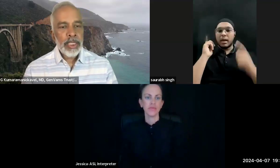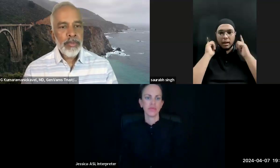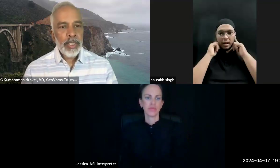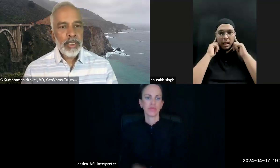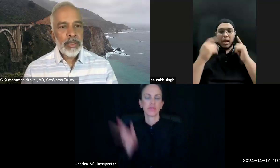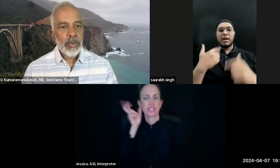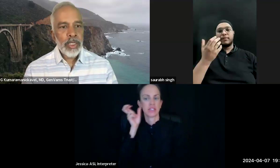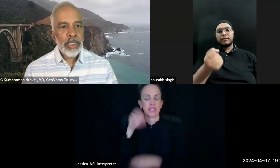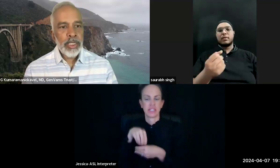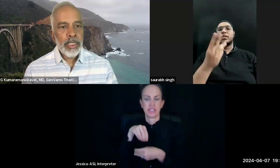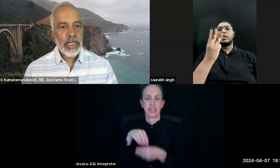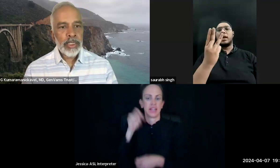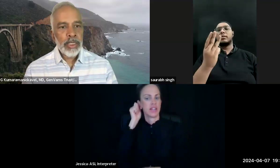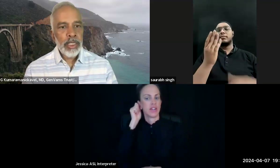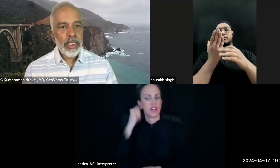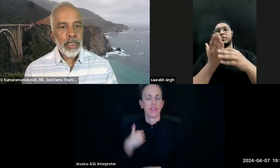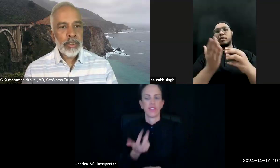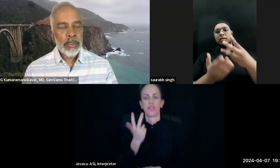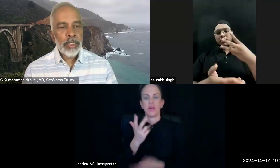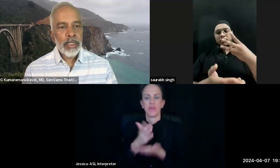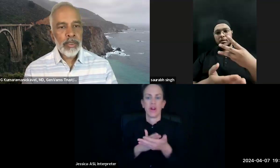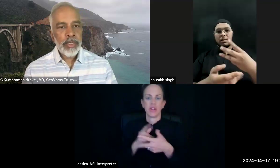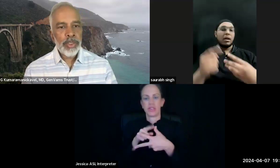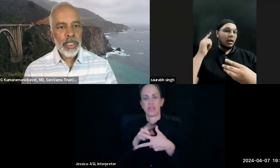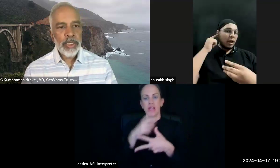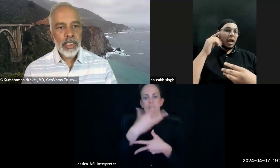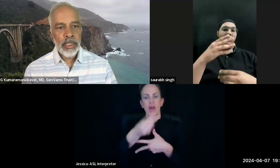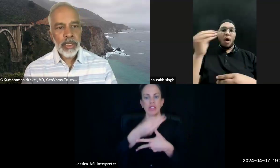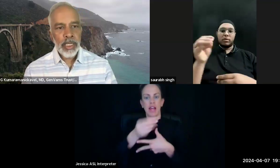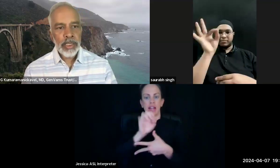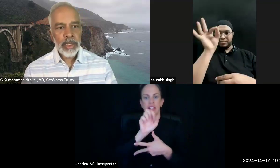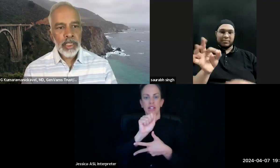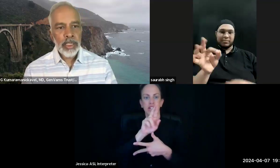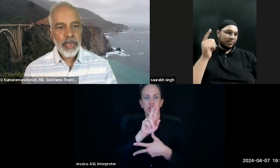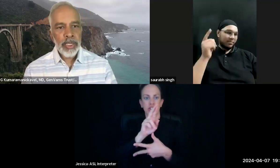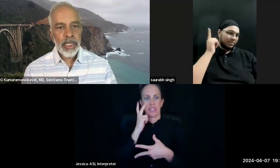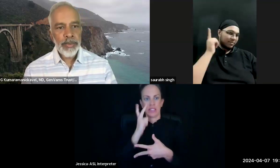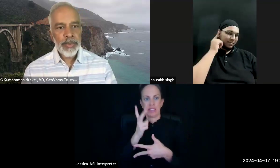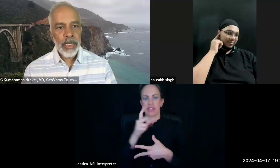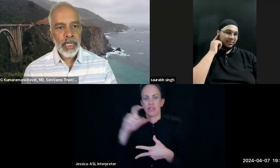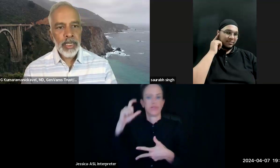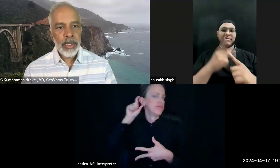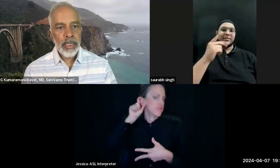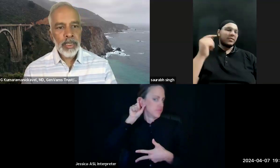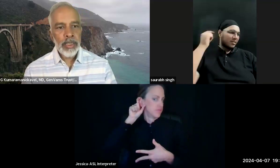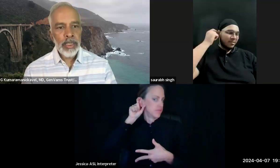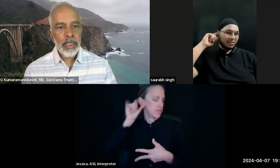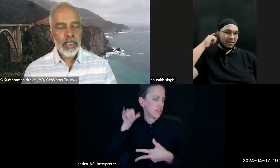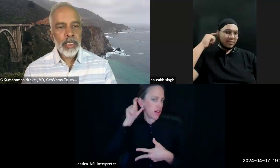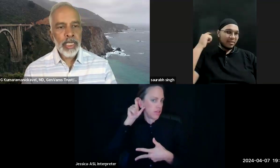three parts. One is the external ear which you can see here as the Ear Pinna and the Ear